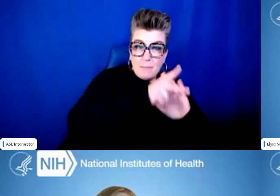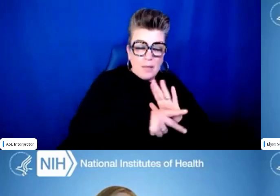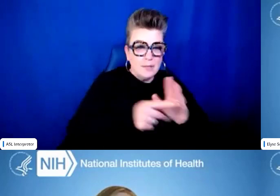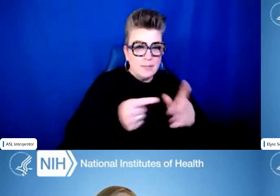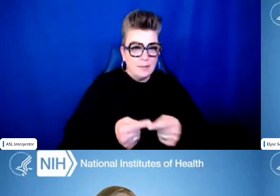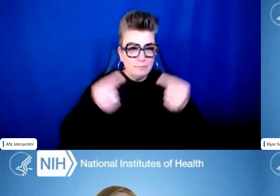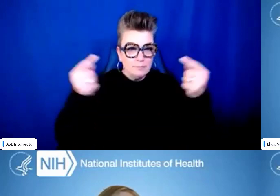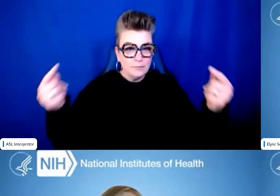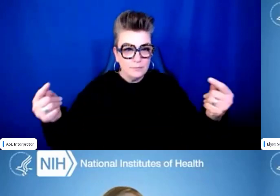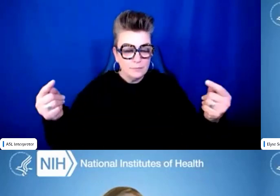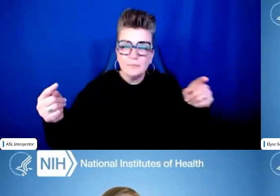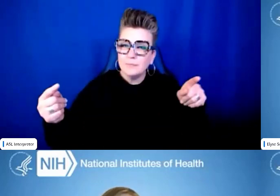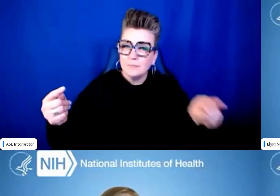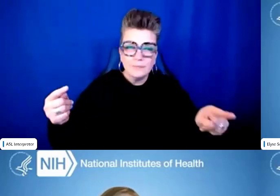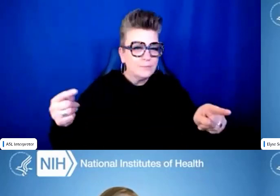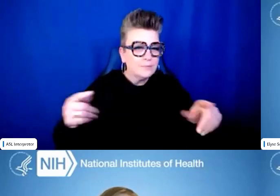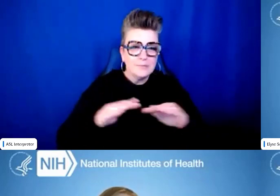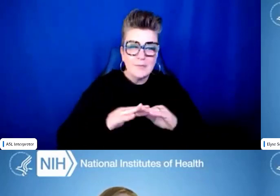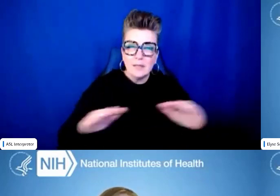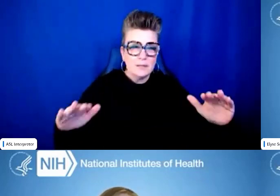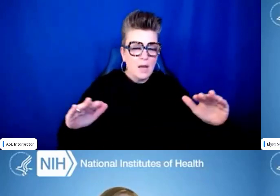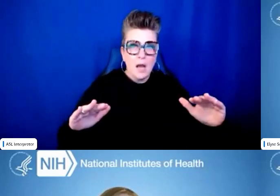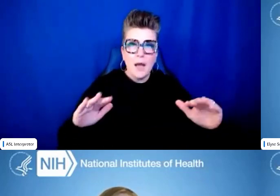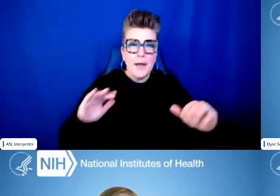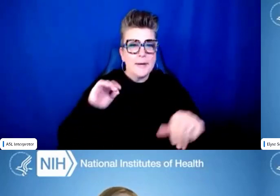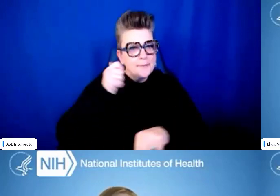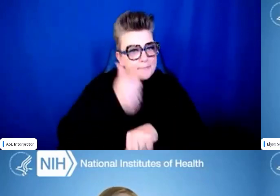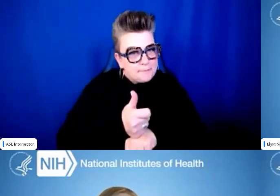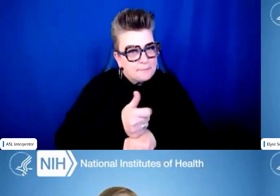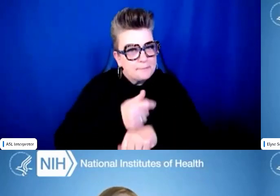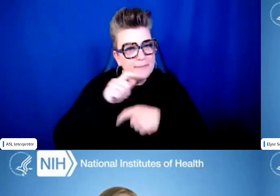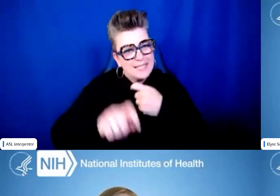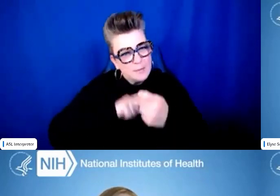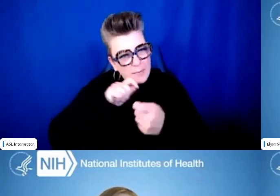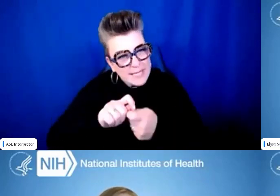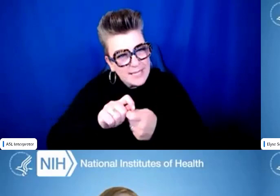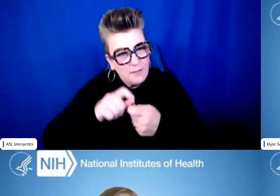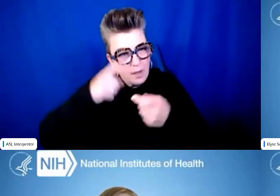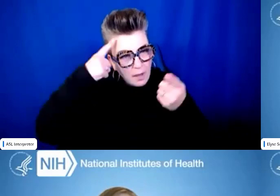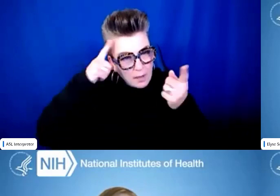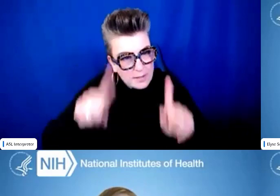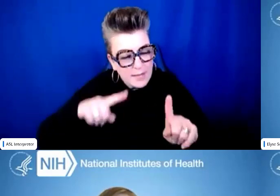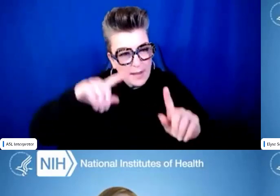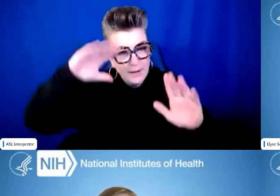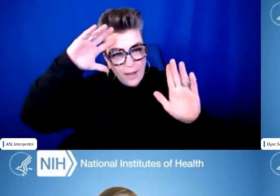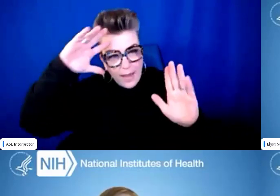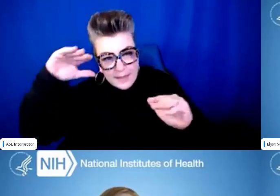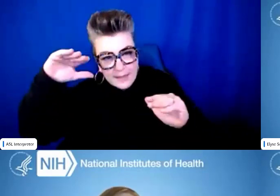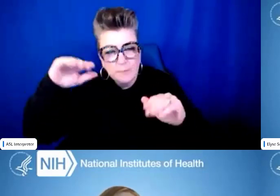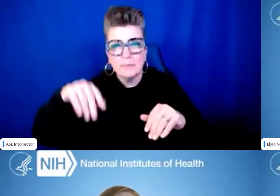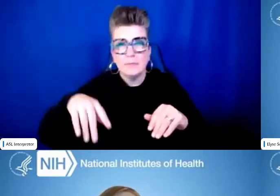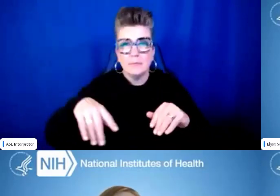does not sort of set specific consent expectations. And it would not necessarily prohibit sharing of data